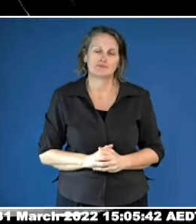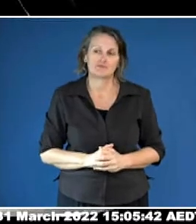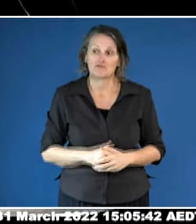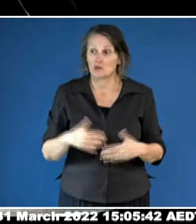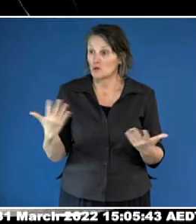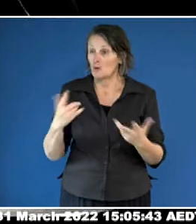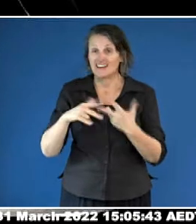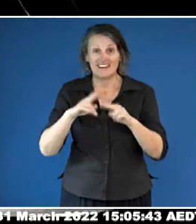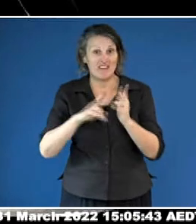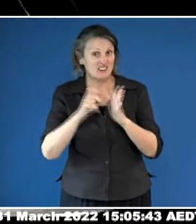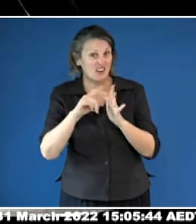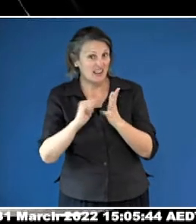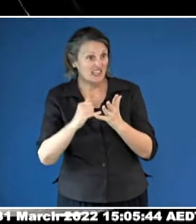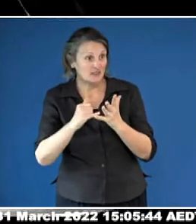So we have. We think about it every day.